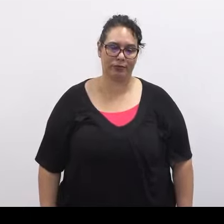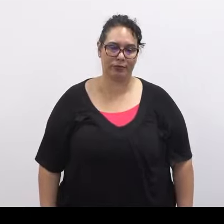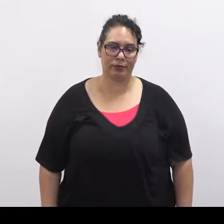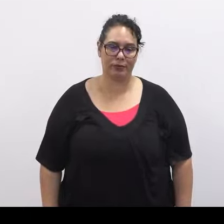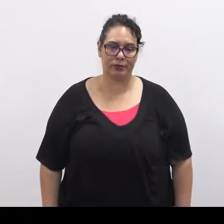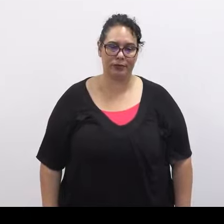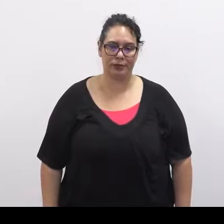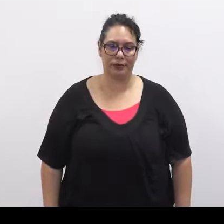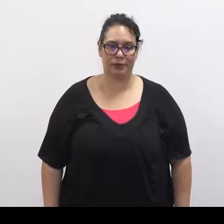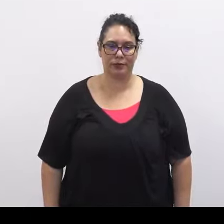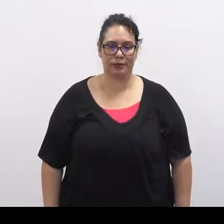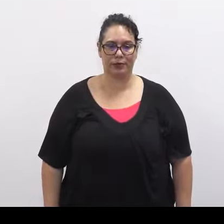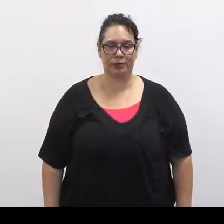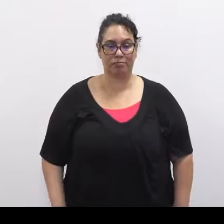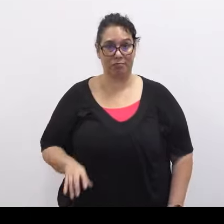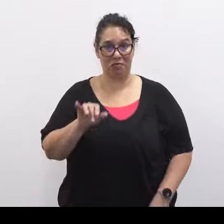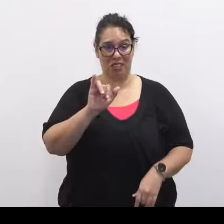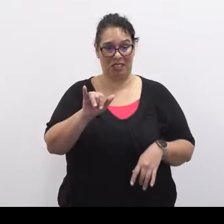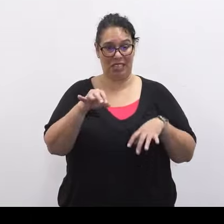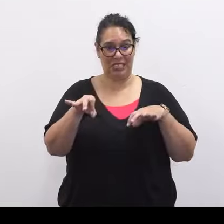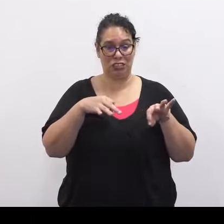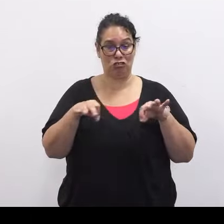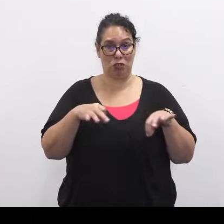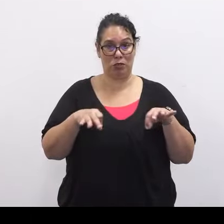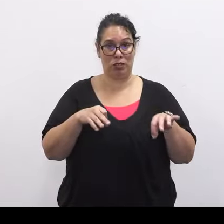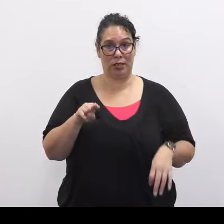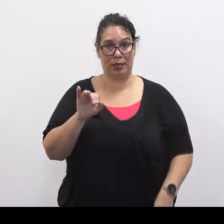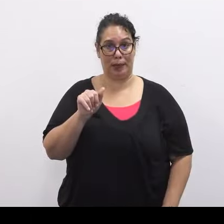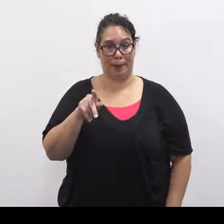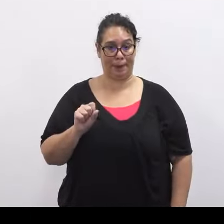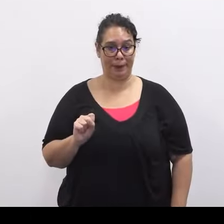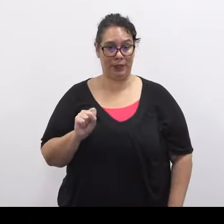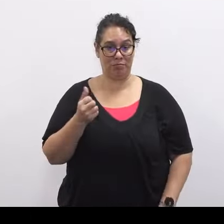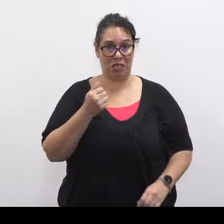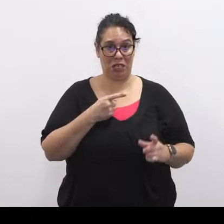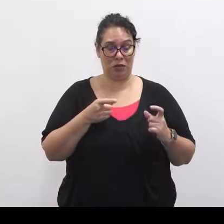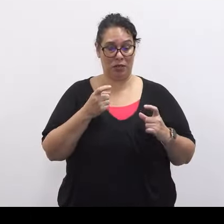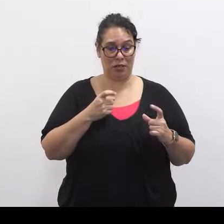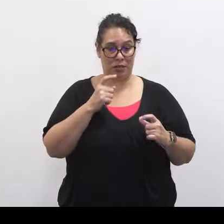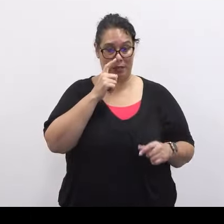So that's a description of the maps. I'd entertain any questions on maps,